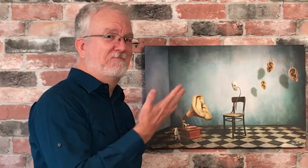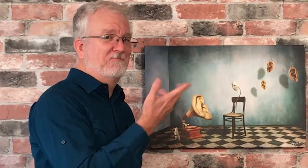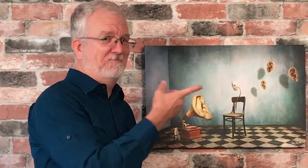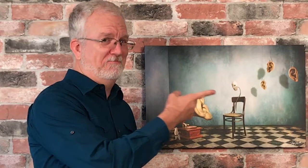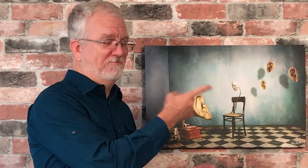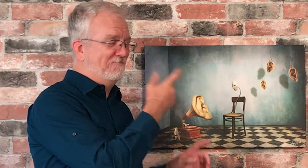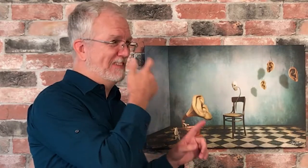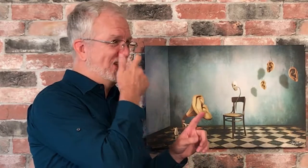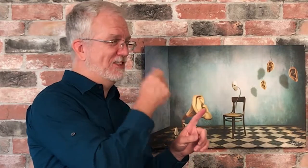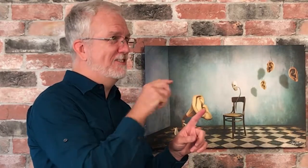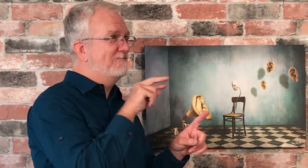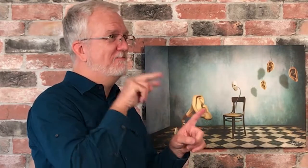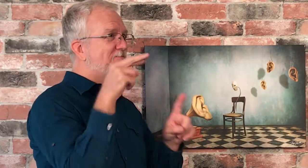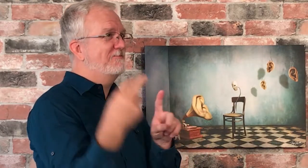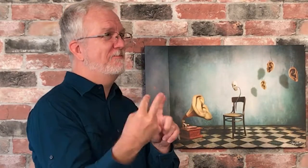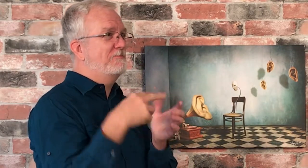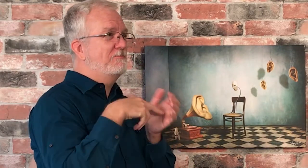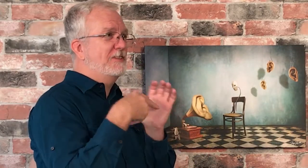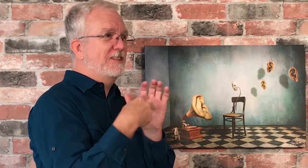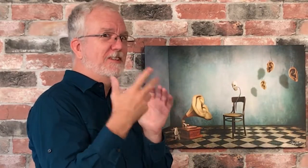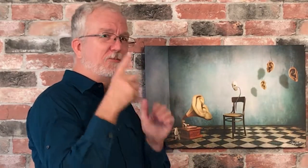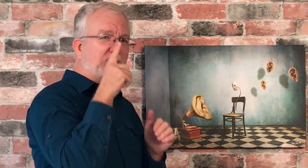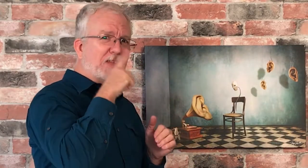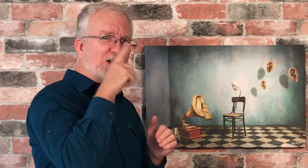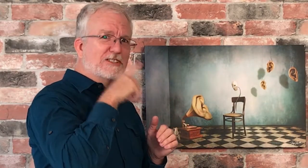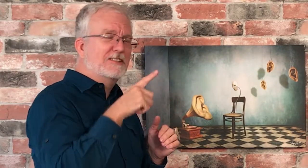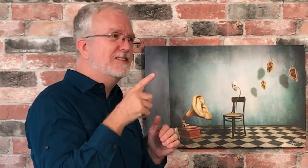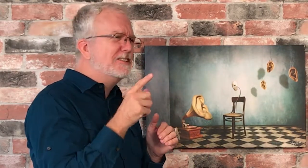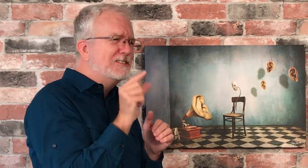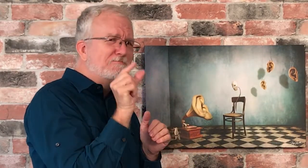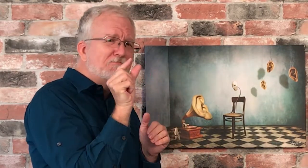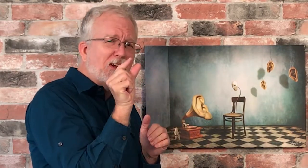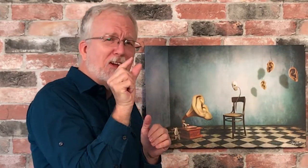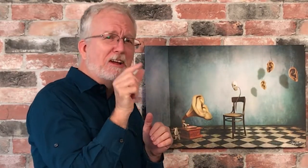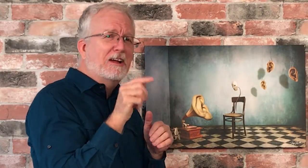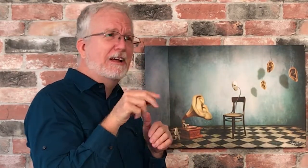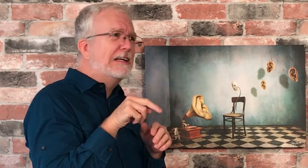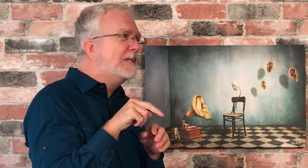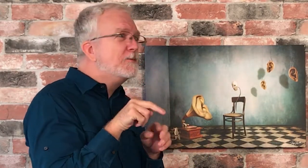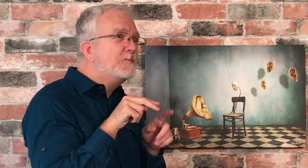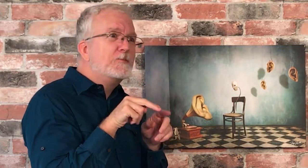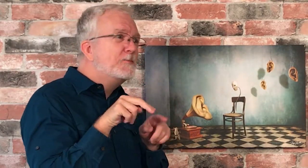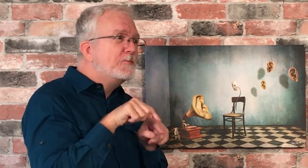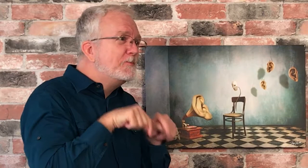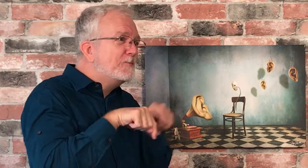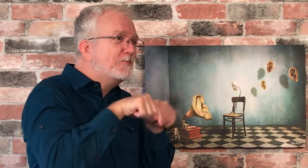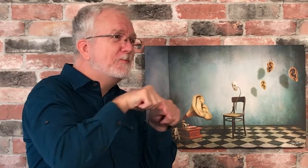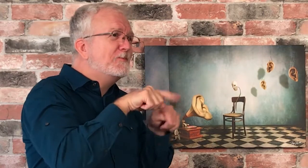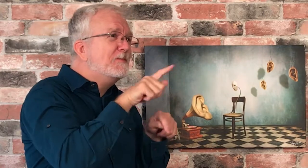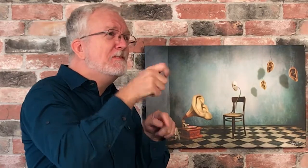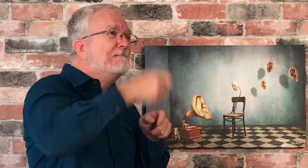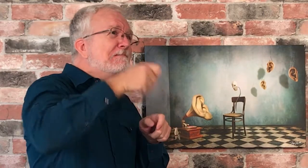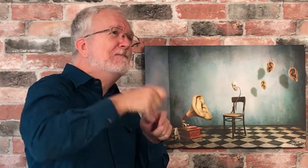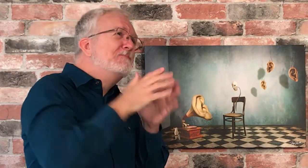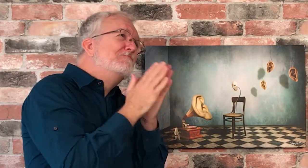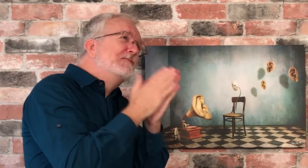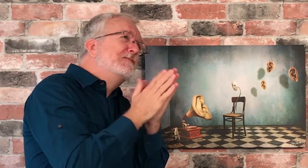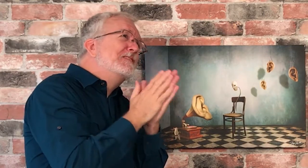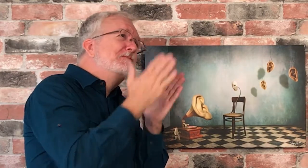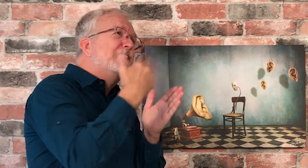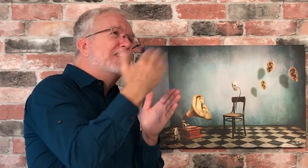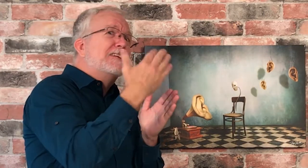Ray: Interesting. You can also look at it as the mouse is very small, turning the crank asking for